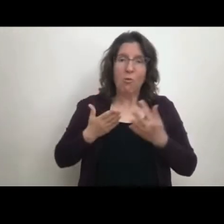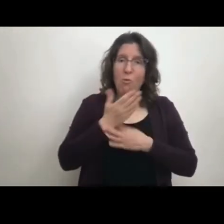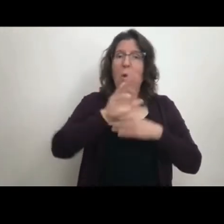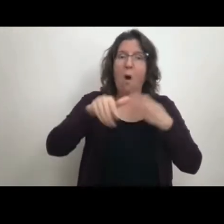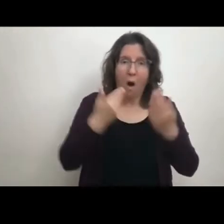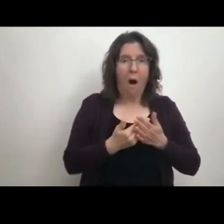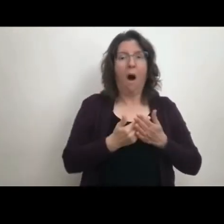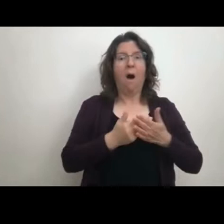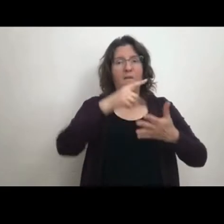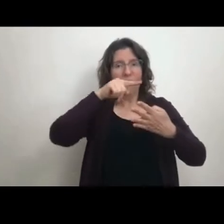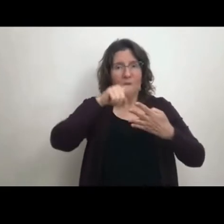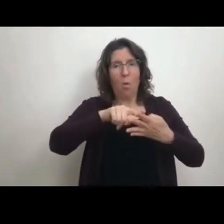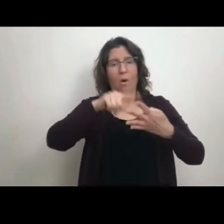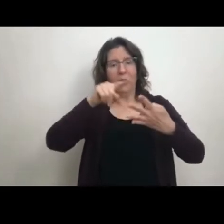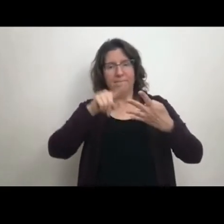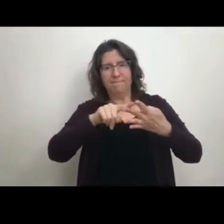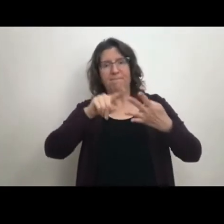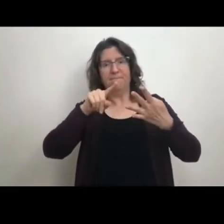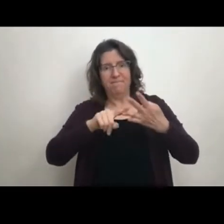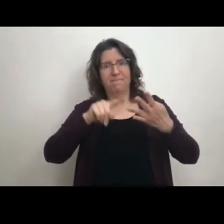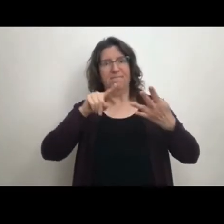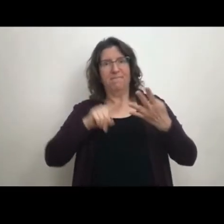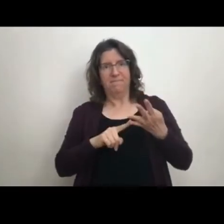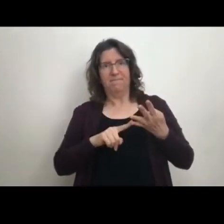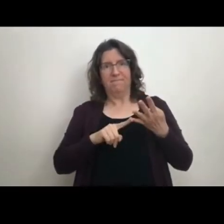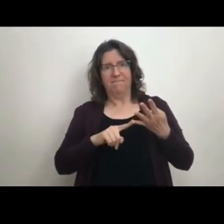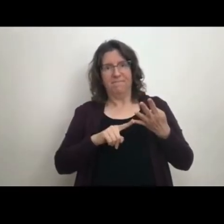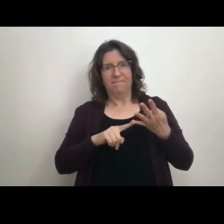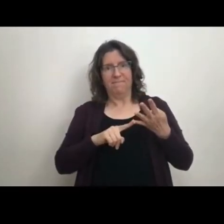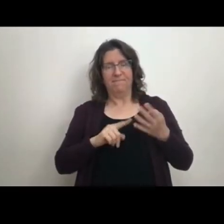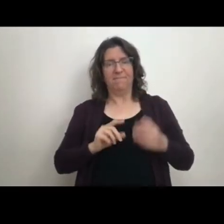It's challenging to understand deaf space through these four primary orientations.